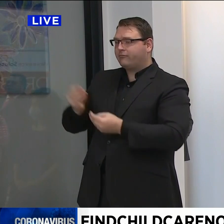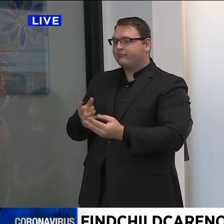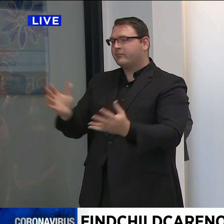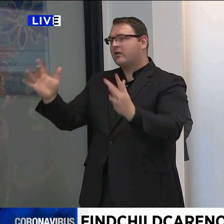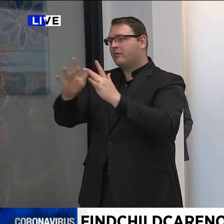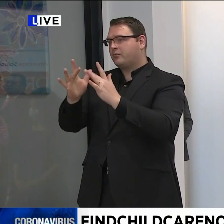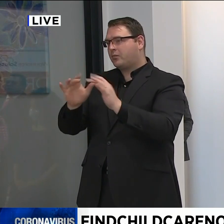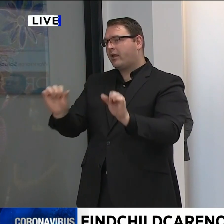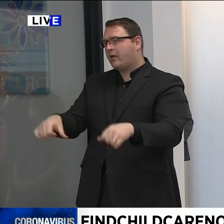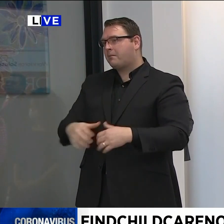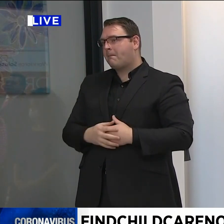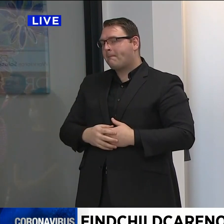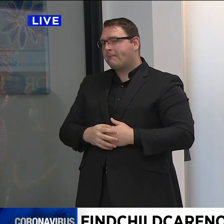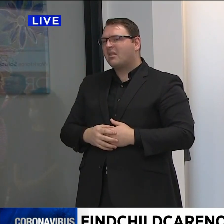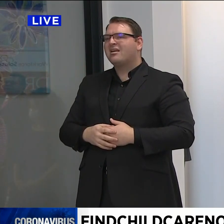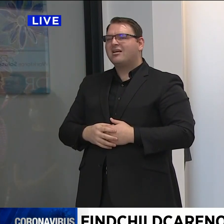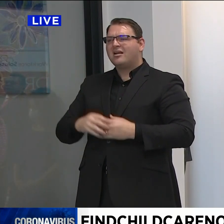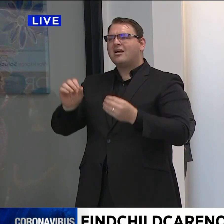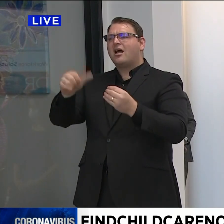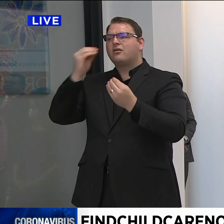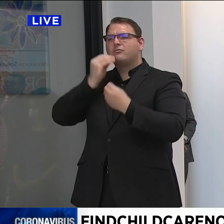the homeless shelters and with the hospitals in this response.